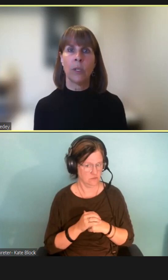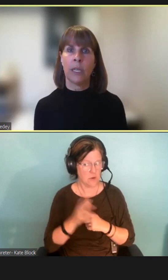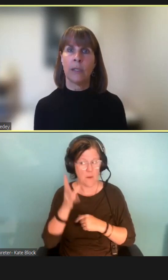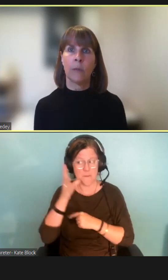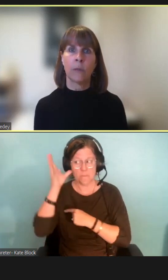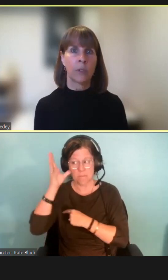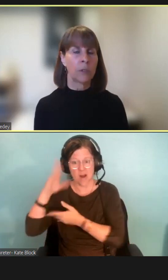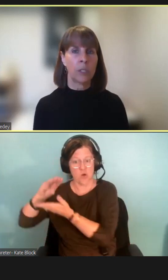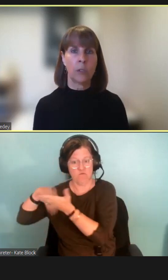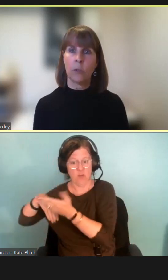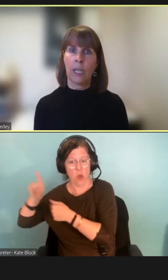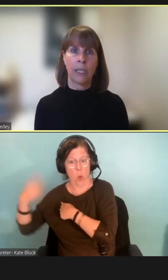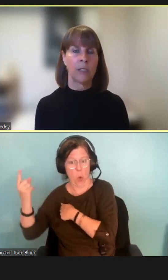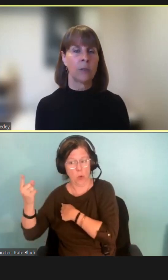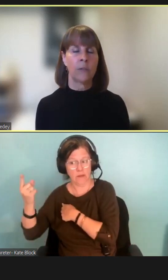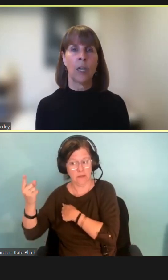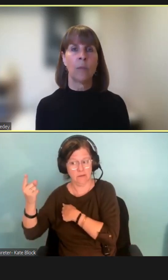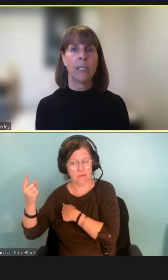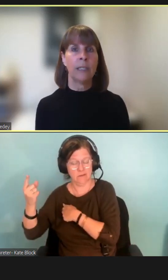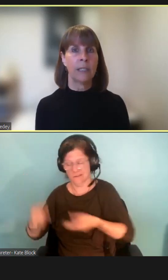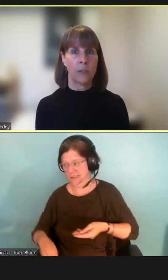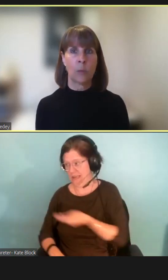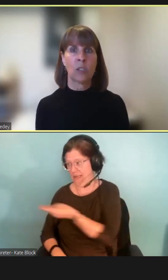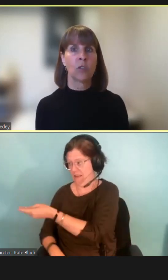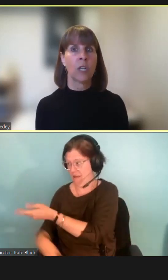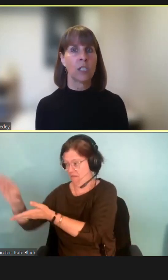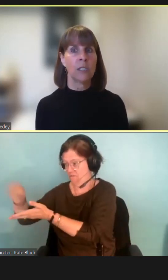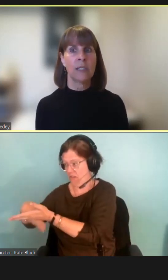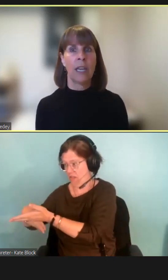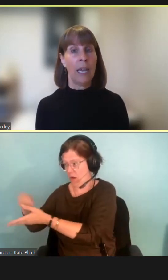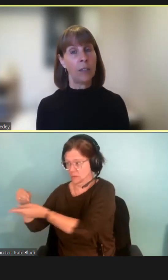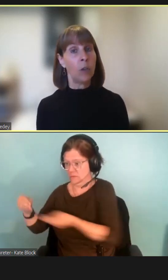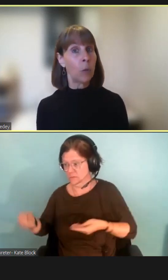and literally you could hand it to a family give some instuctions and nobody